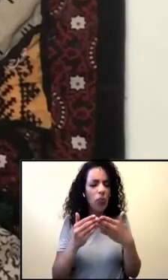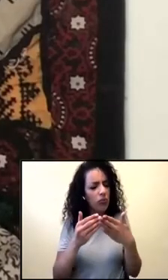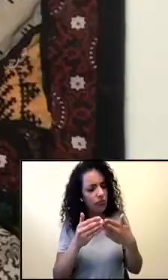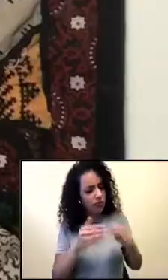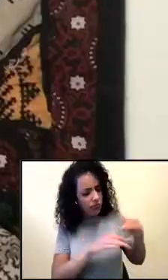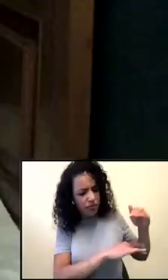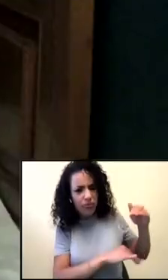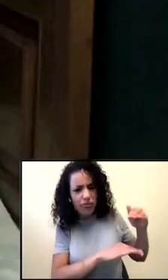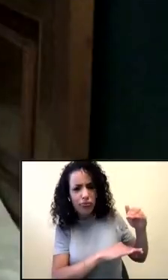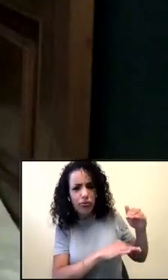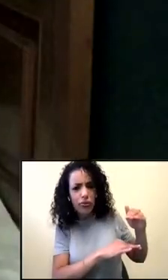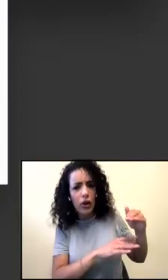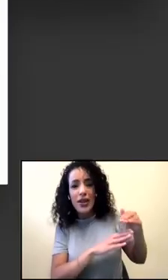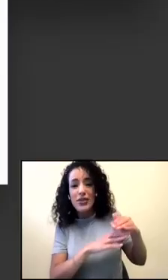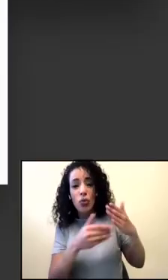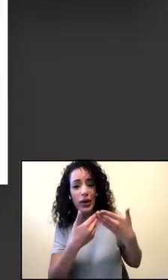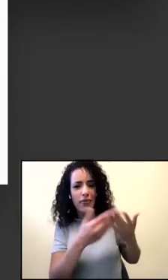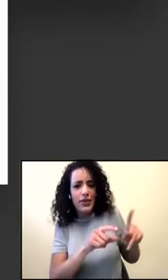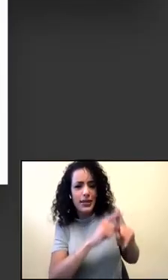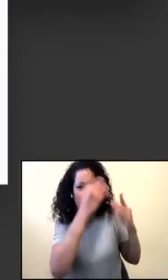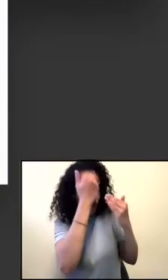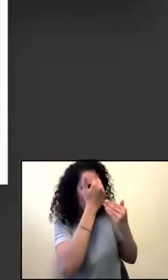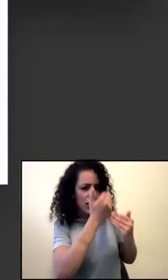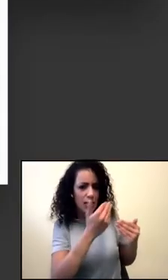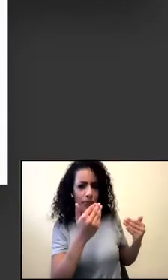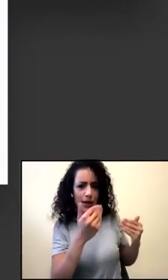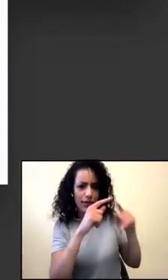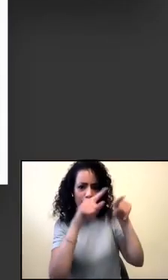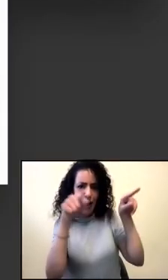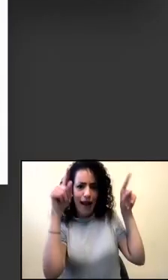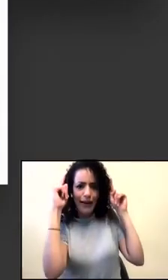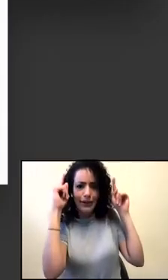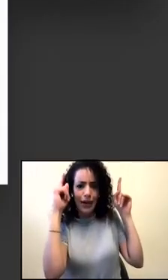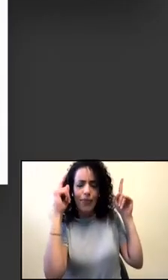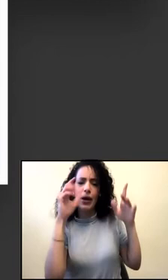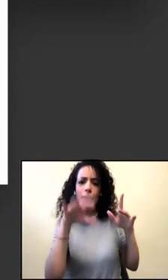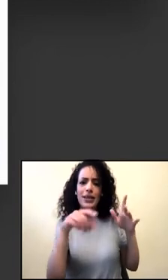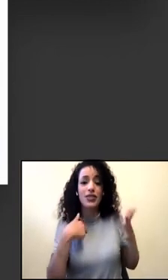respect in academic settings. That being said, I'm not affiliated to any institution, so for me, I